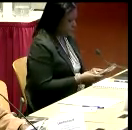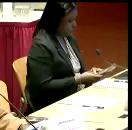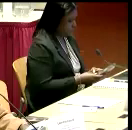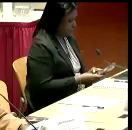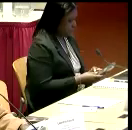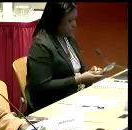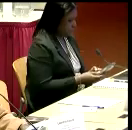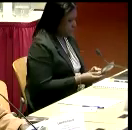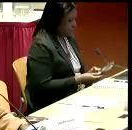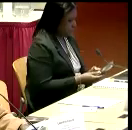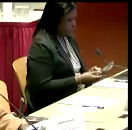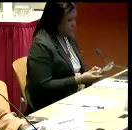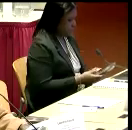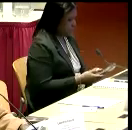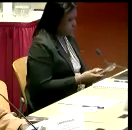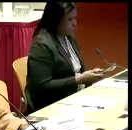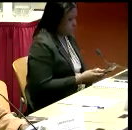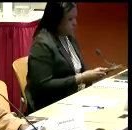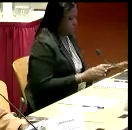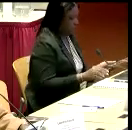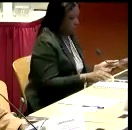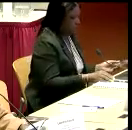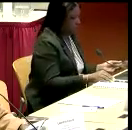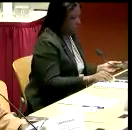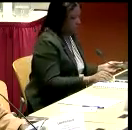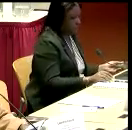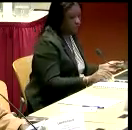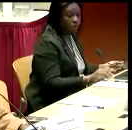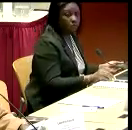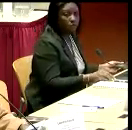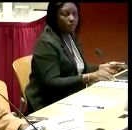The Office of Health Equity was then tasked with leading the implementation